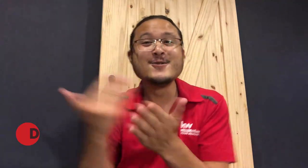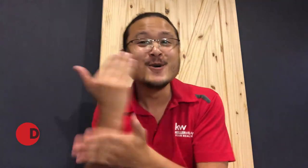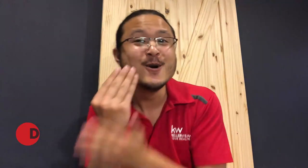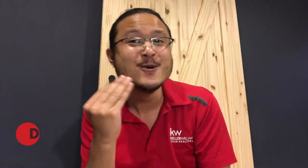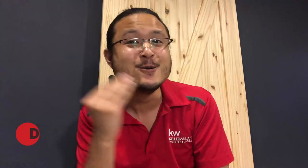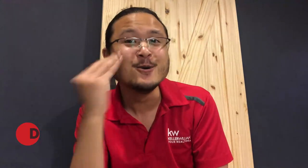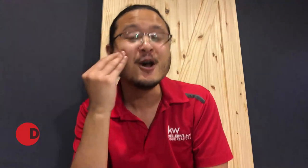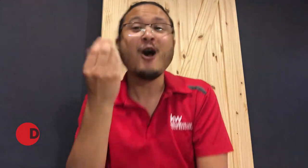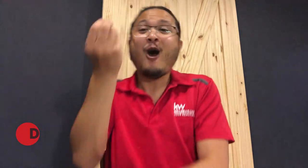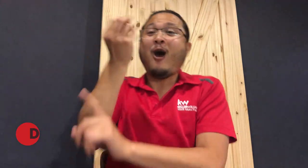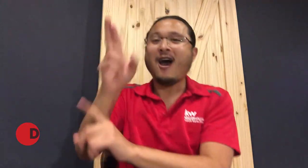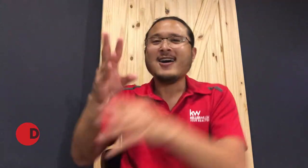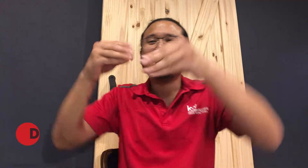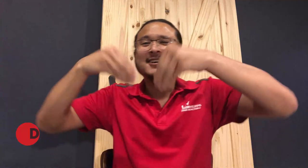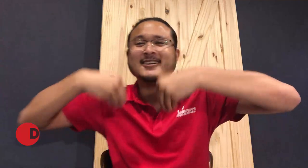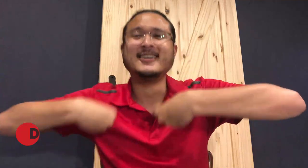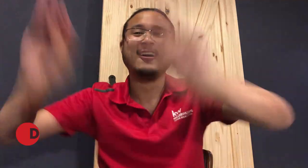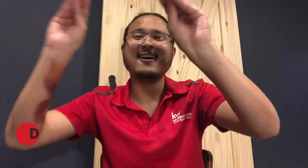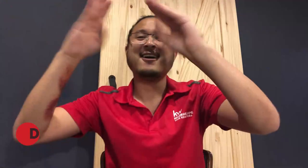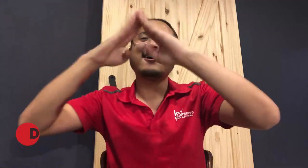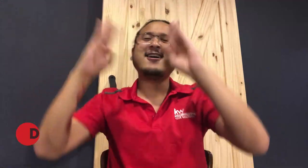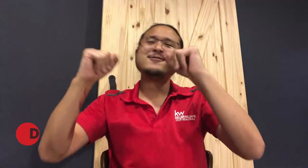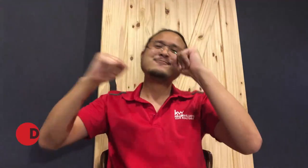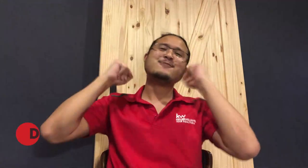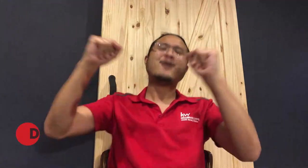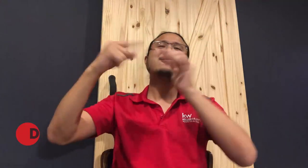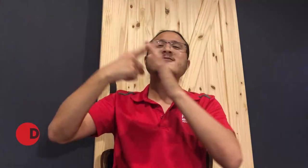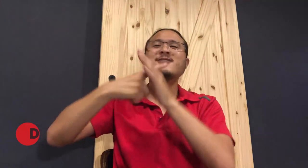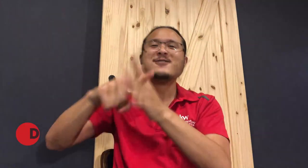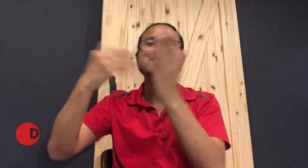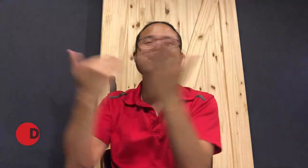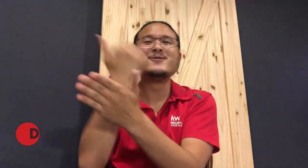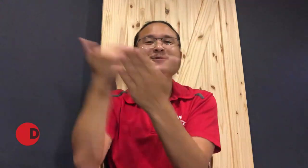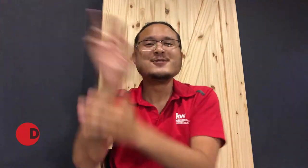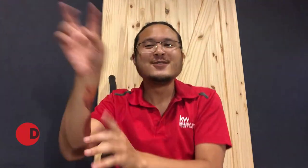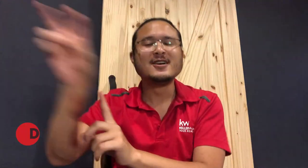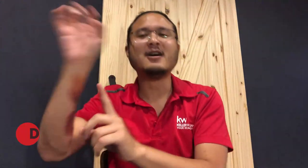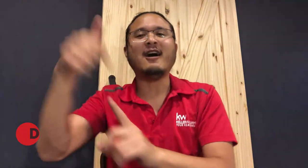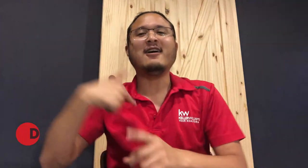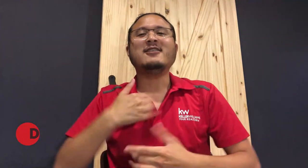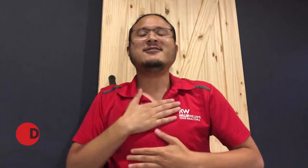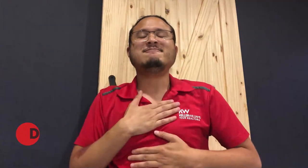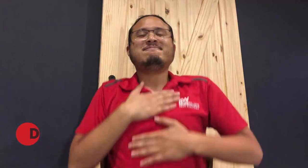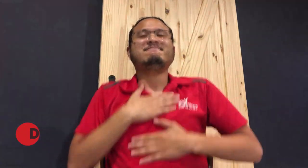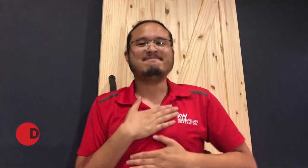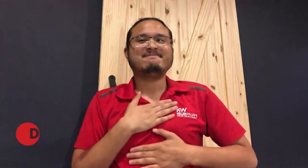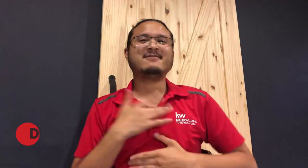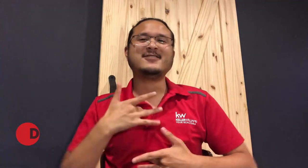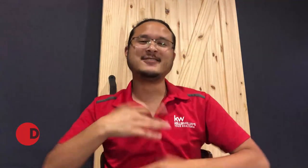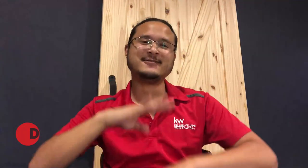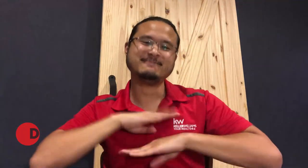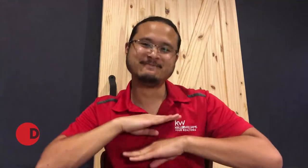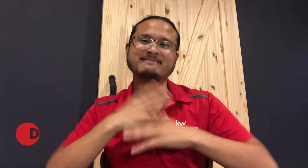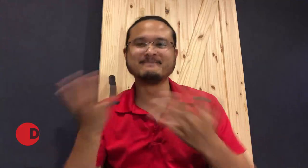their new homes or sell their houses and being able to start their new journey. I get great satisfaction.